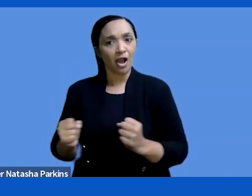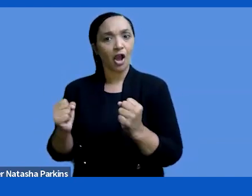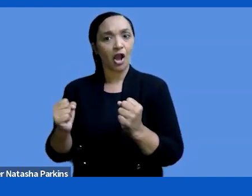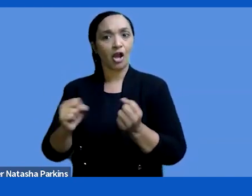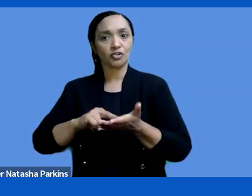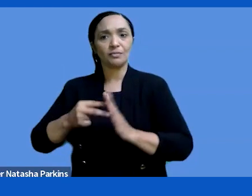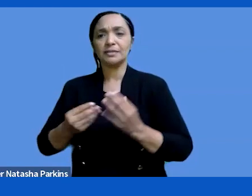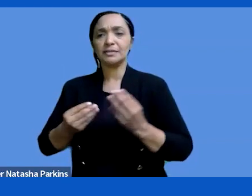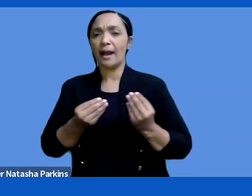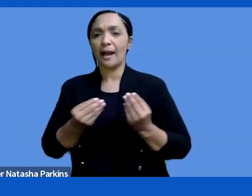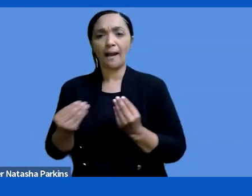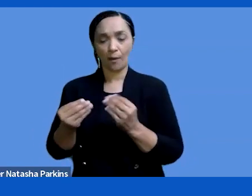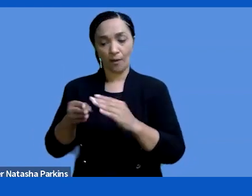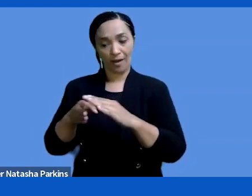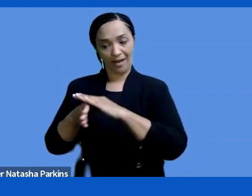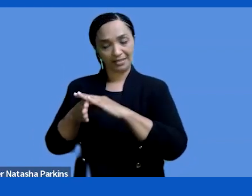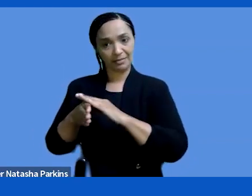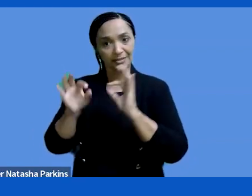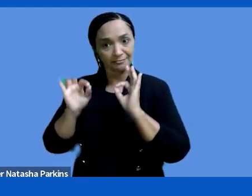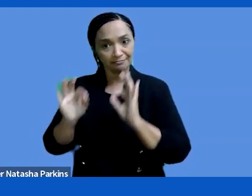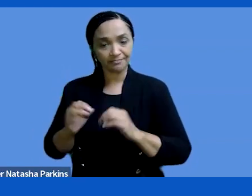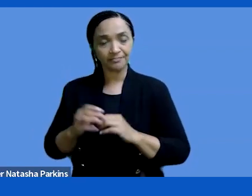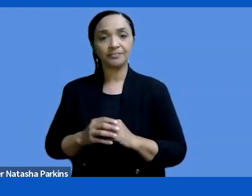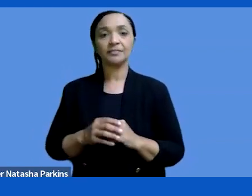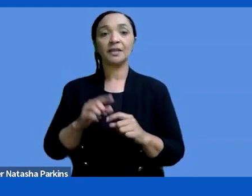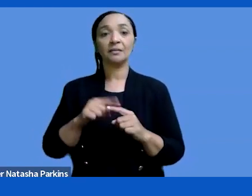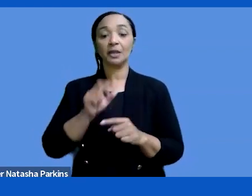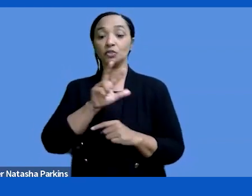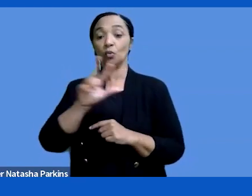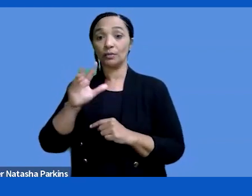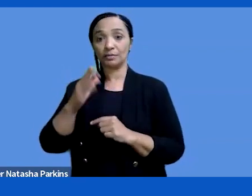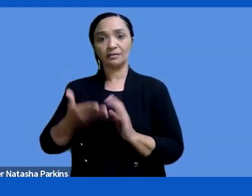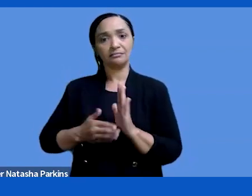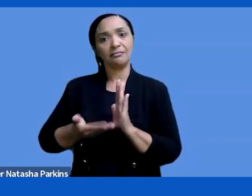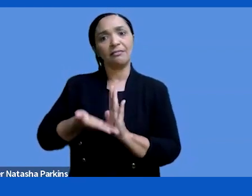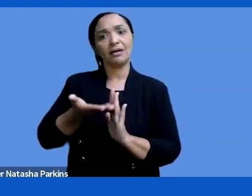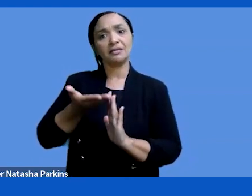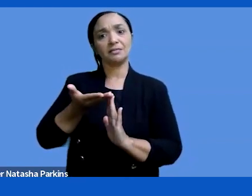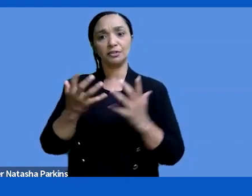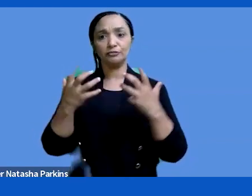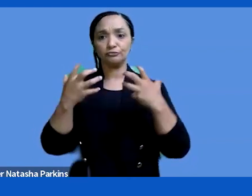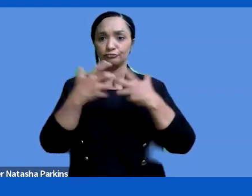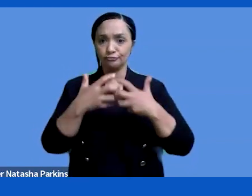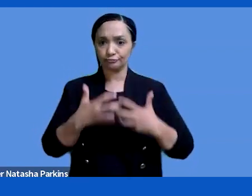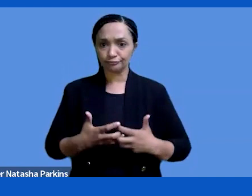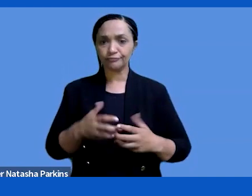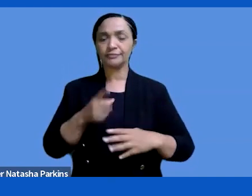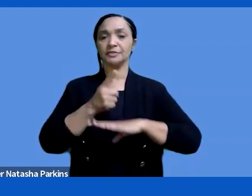year. And updated the web guide on accessibility to align with the Directive. Much so like the